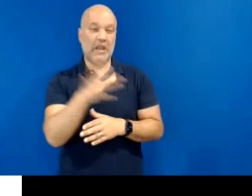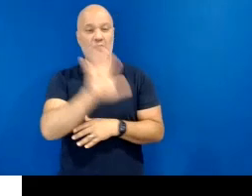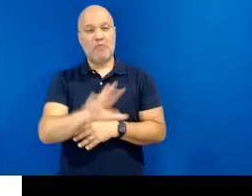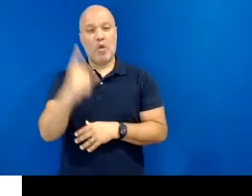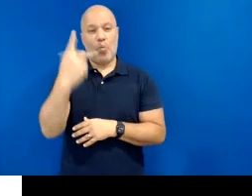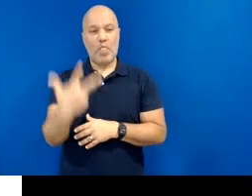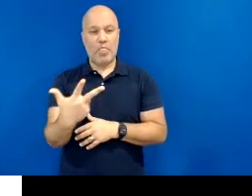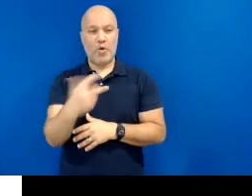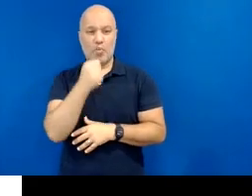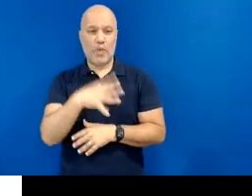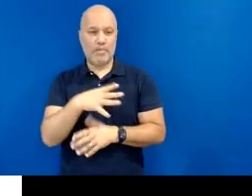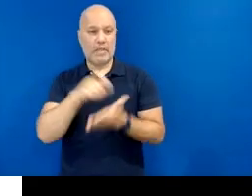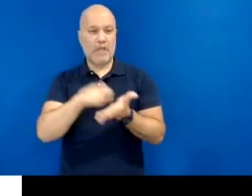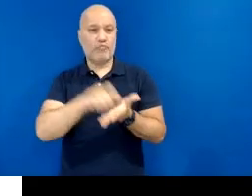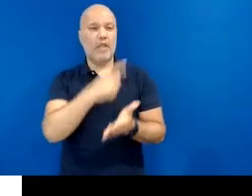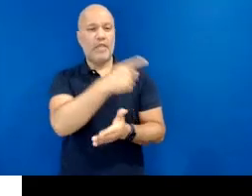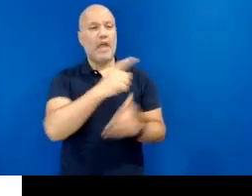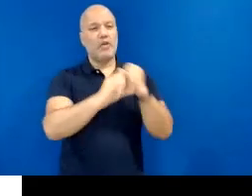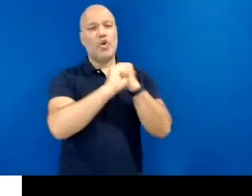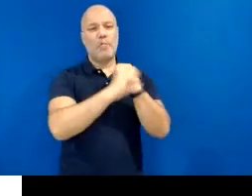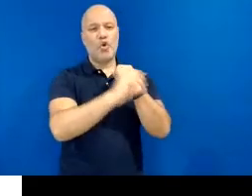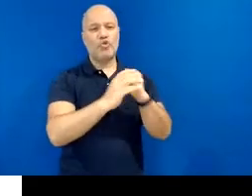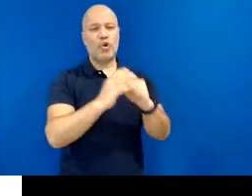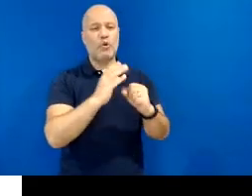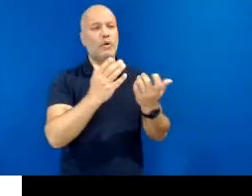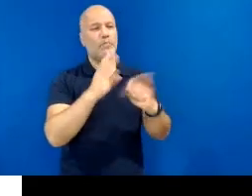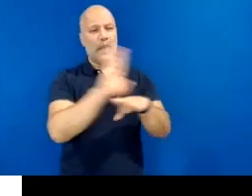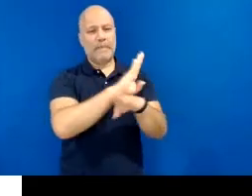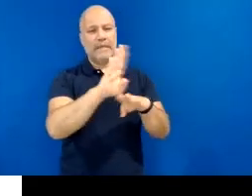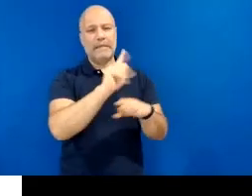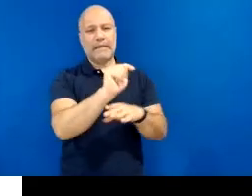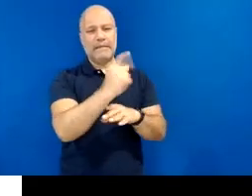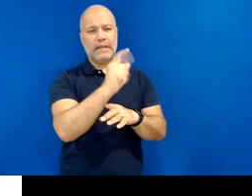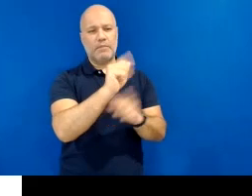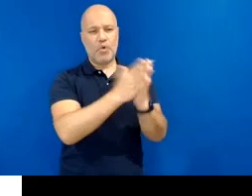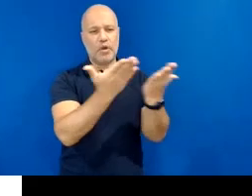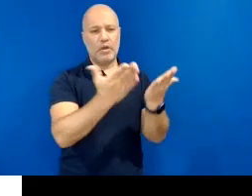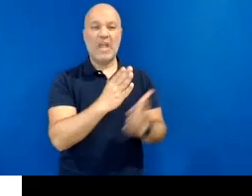writing commercial textbooks and about half writing OER textbooks